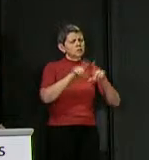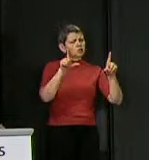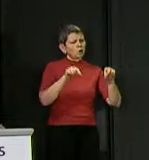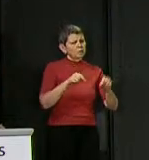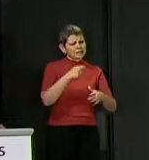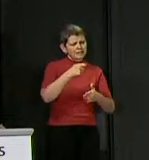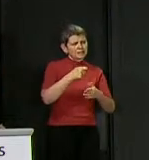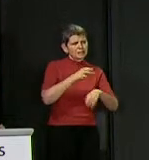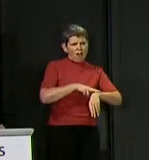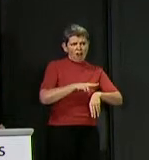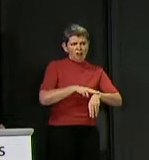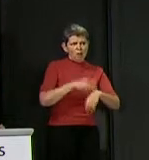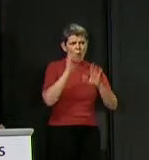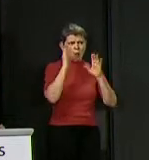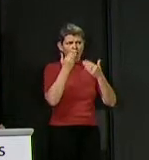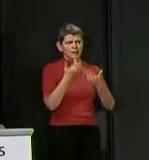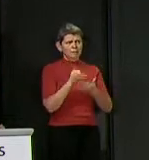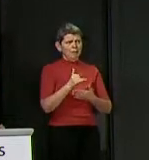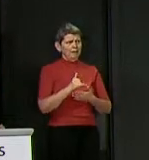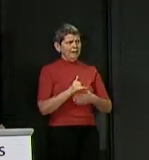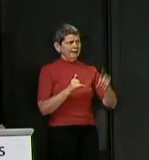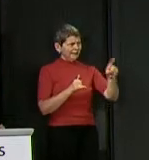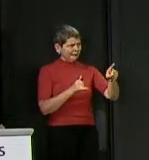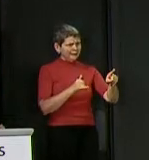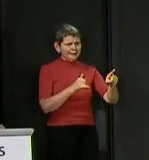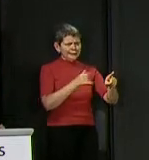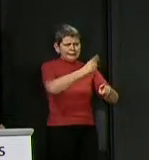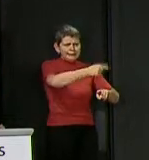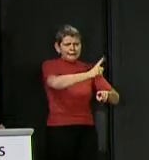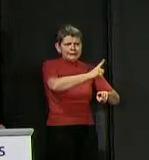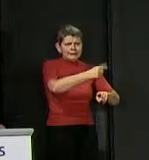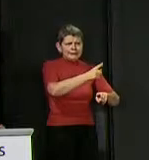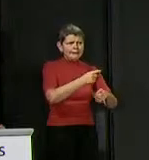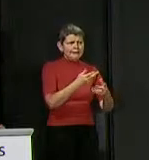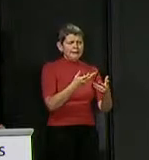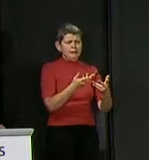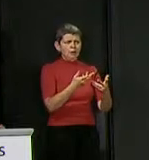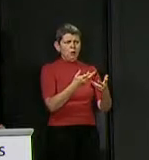with customers, those staff have already faced increased violence and abuse over the past